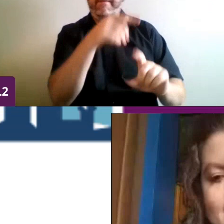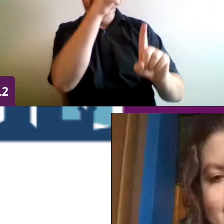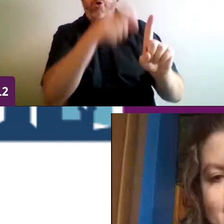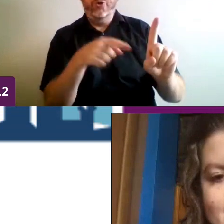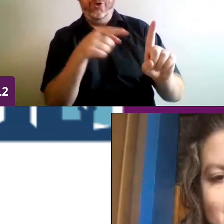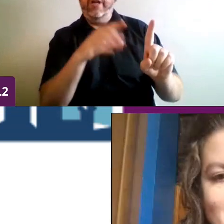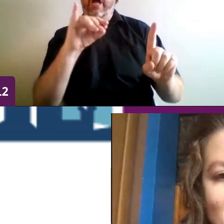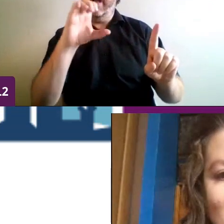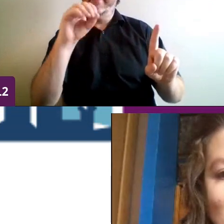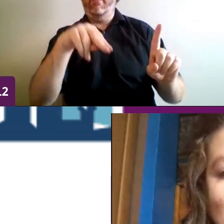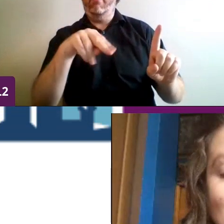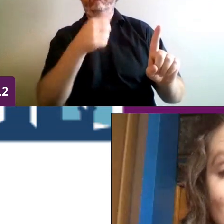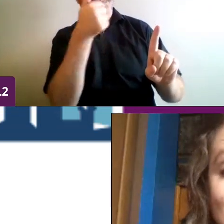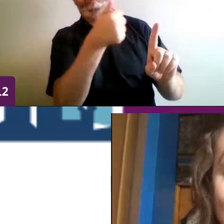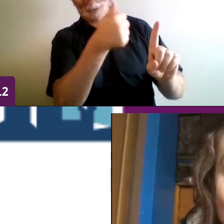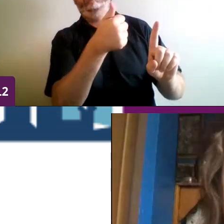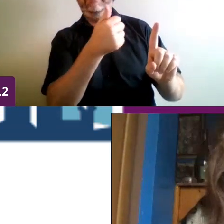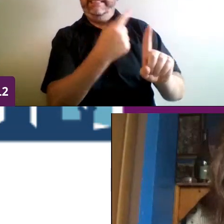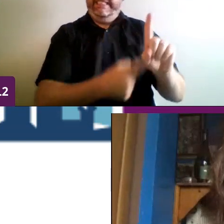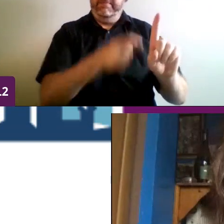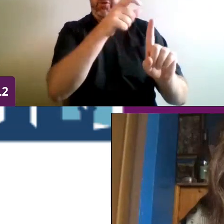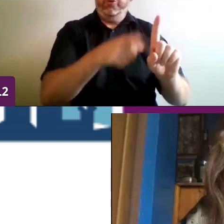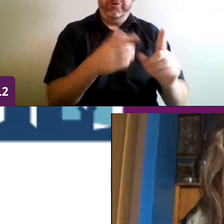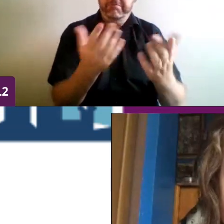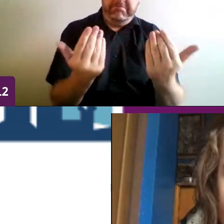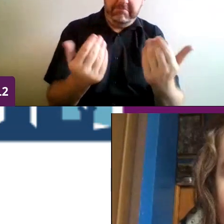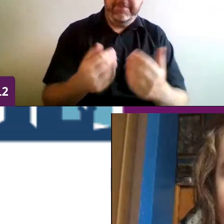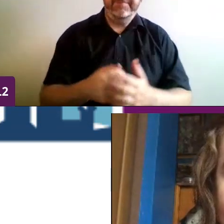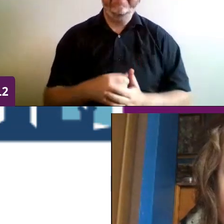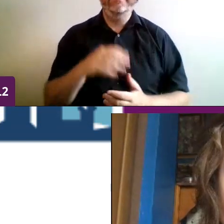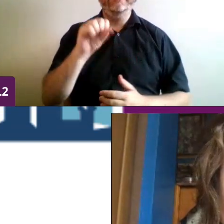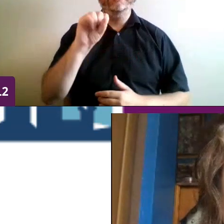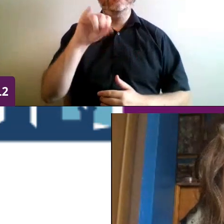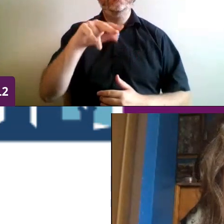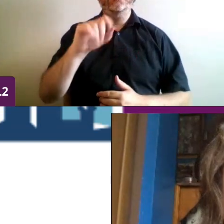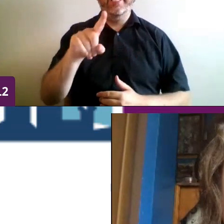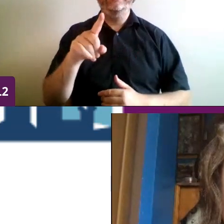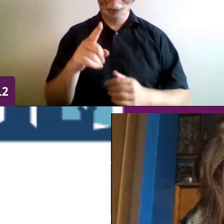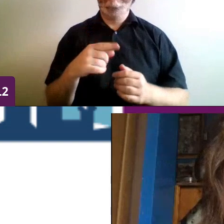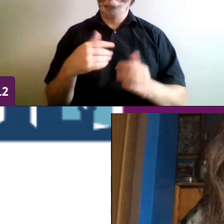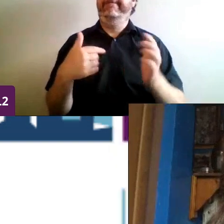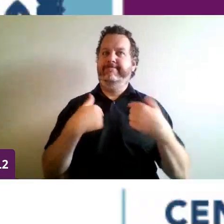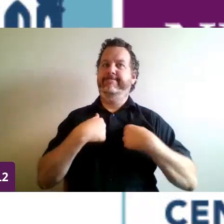Yes, please. Ricardo,